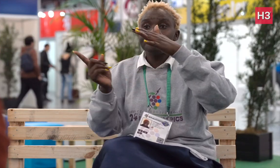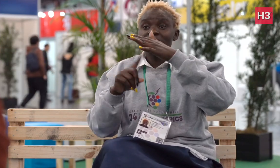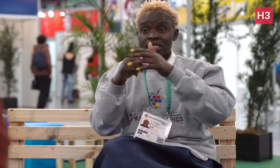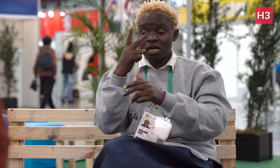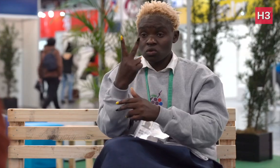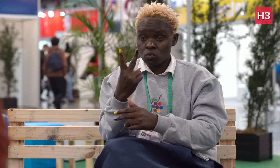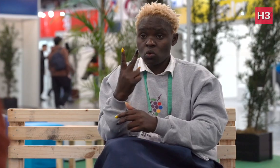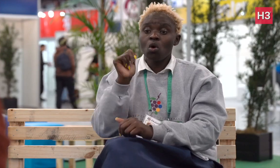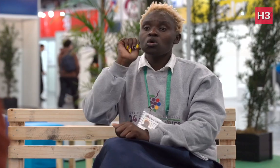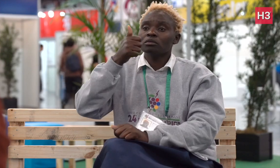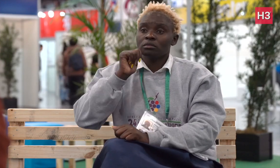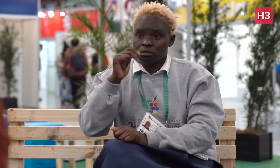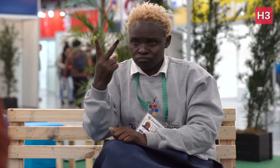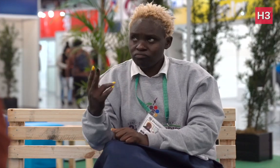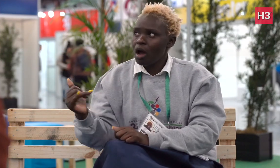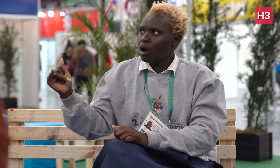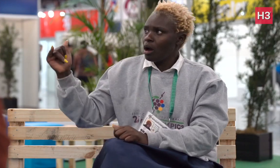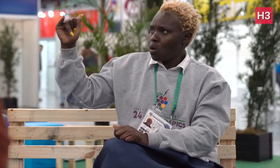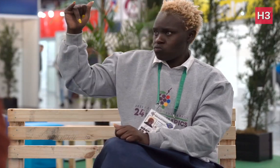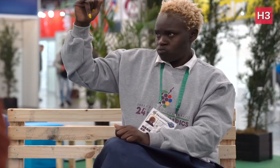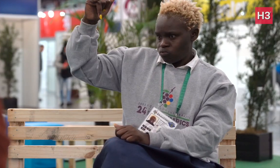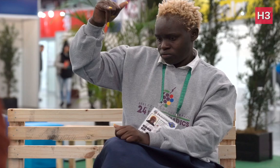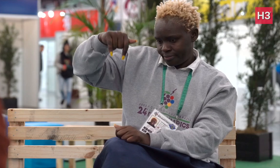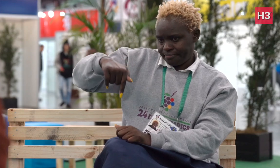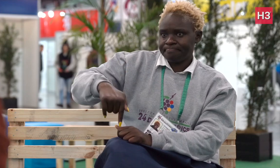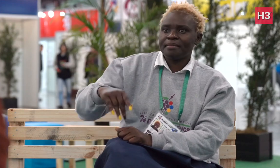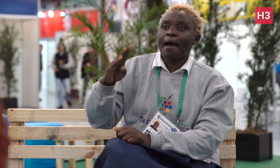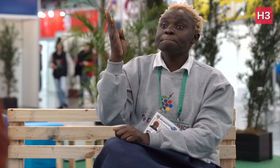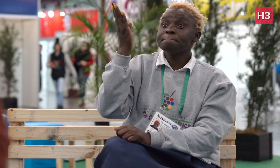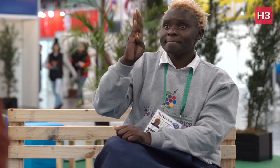are coming here for the Deaflympics